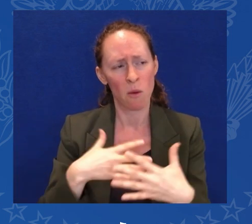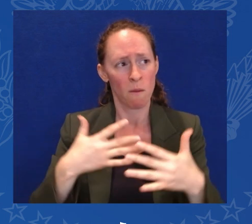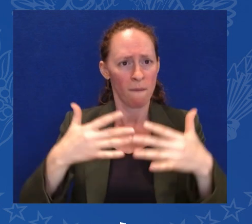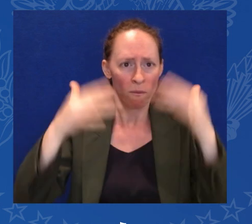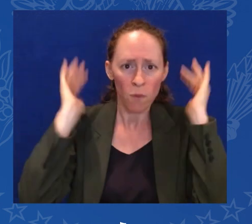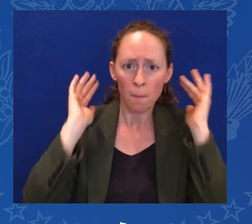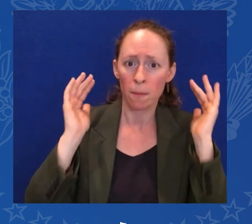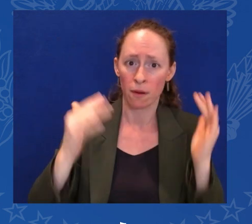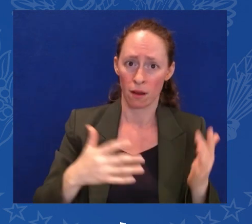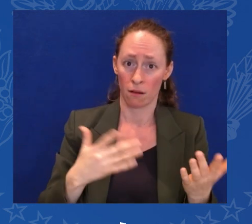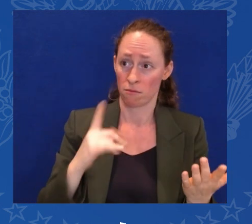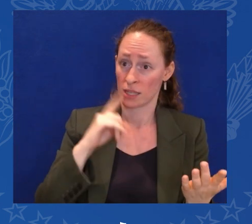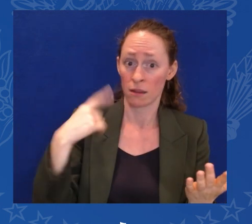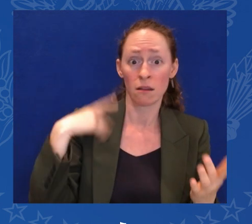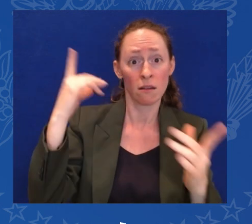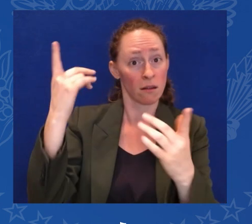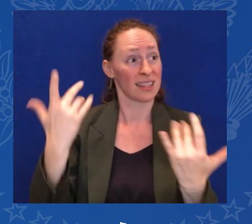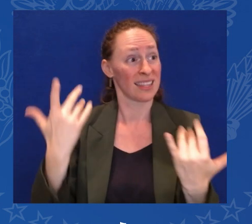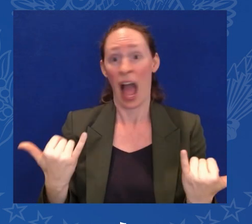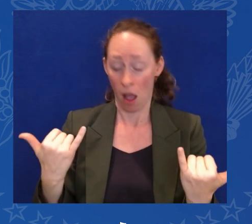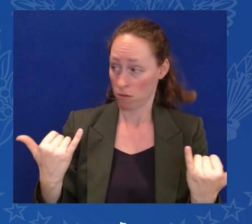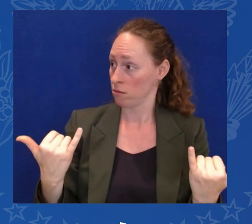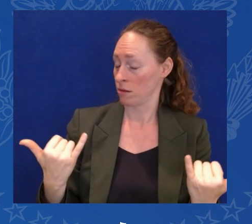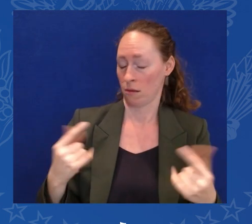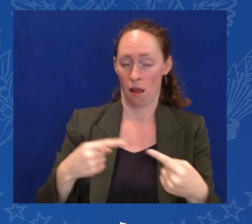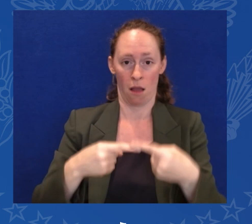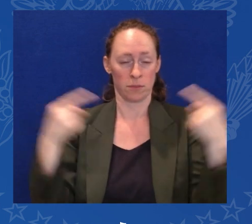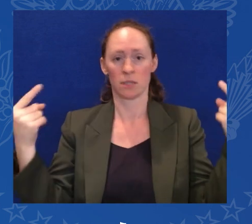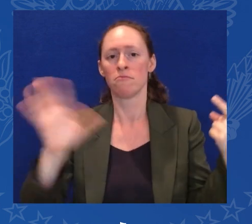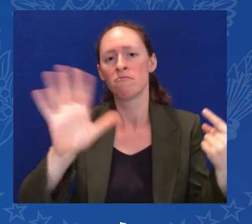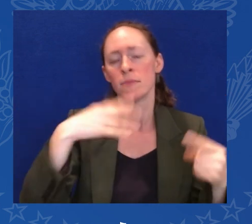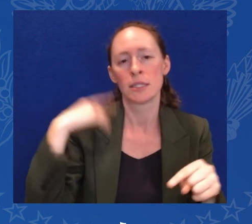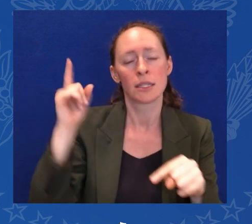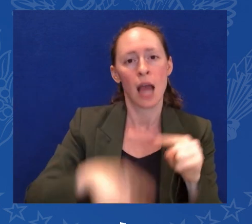There is something amazing you feel when you meet President Biden,